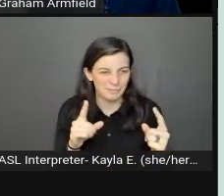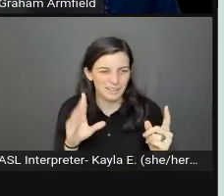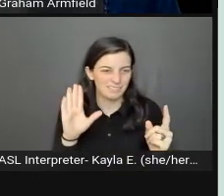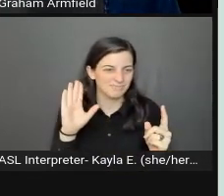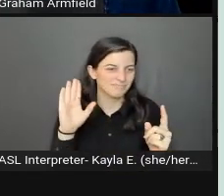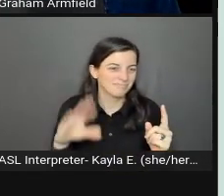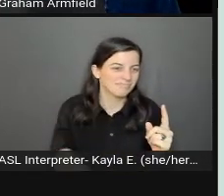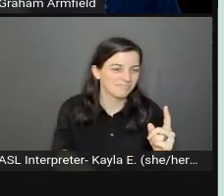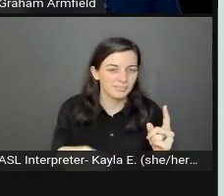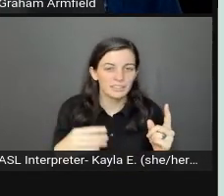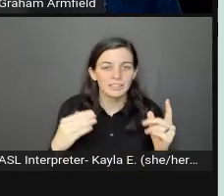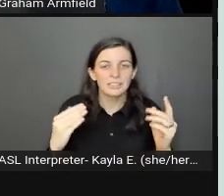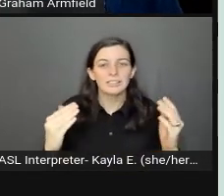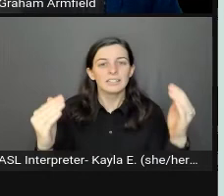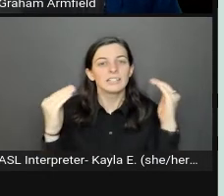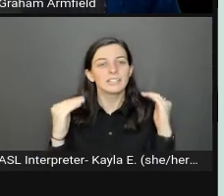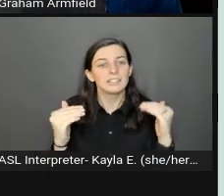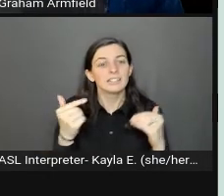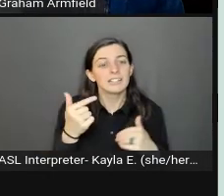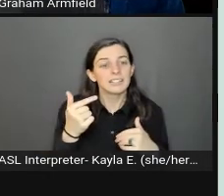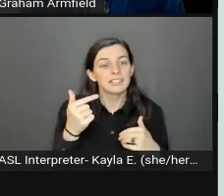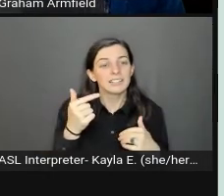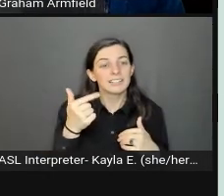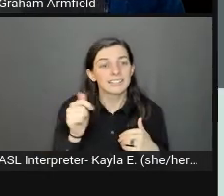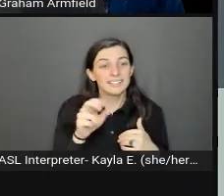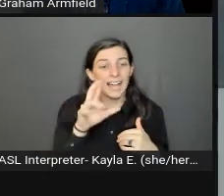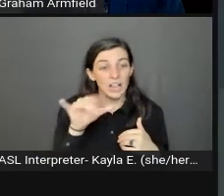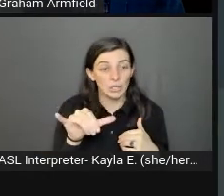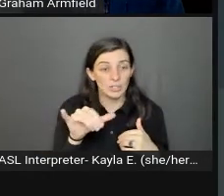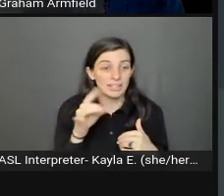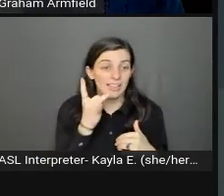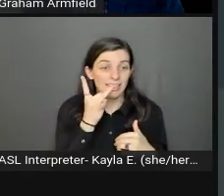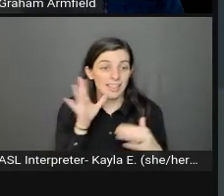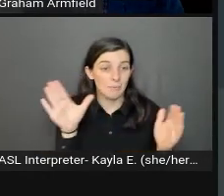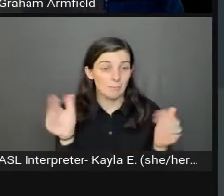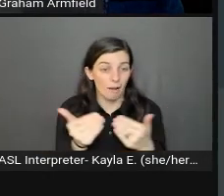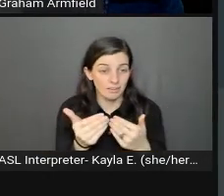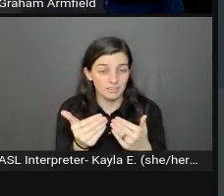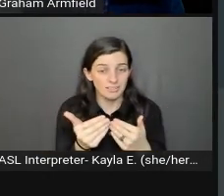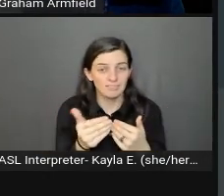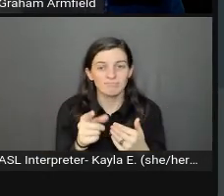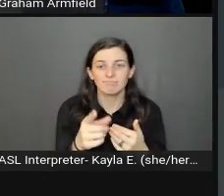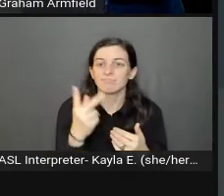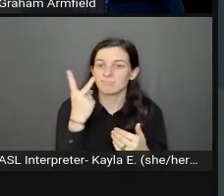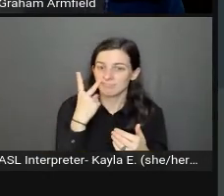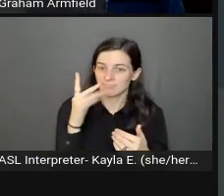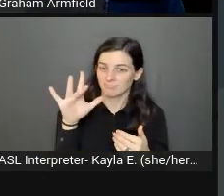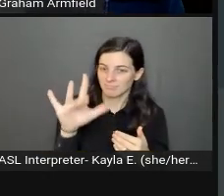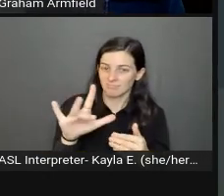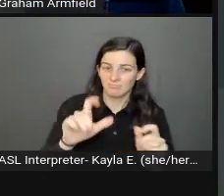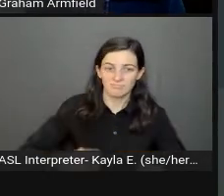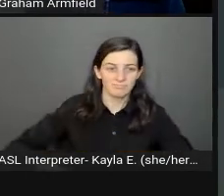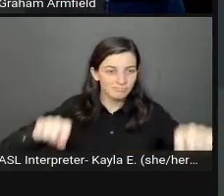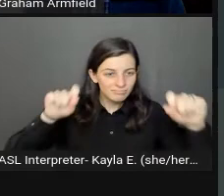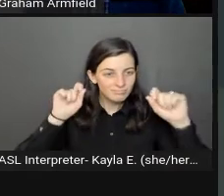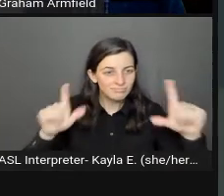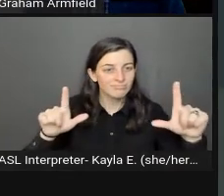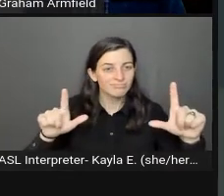Now, we've got the gallery, and lightbox, click on that, and it shows me a lightbox again, which is good.